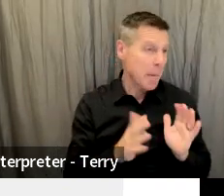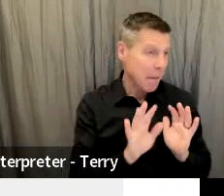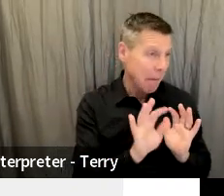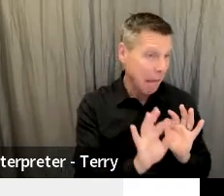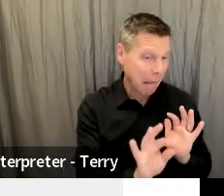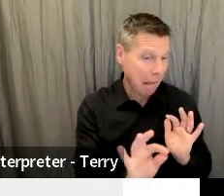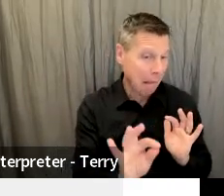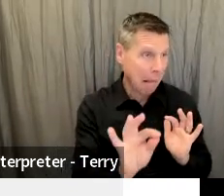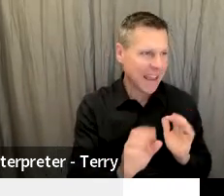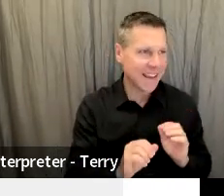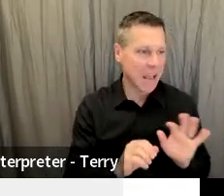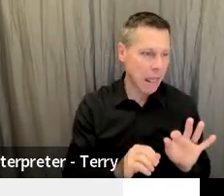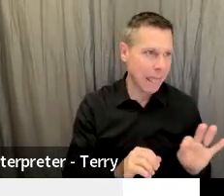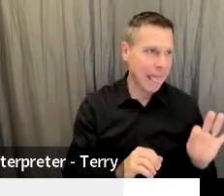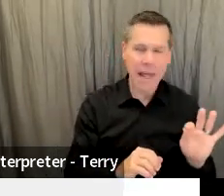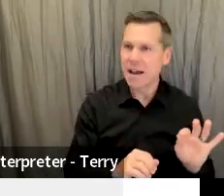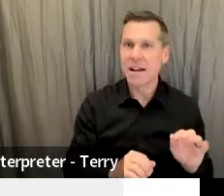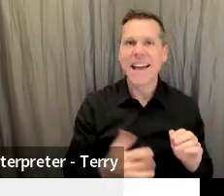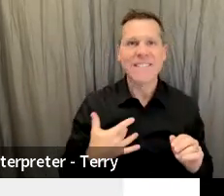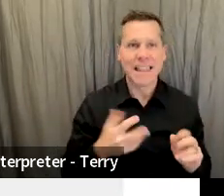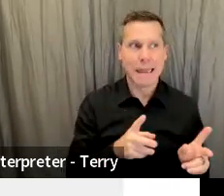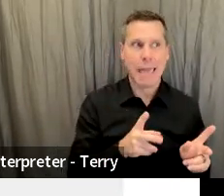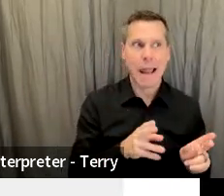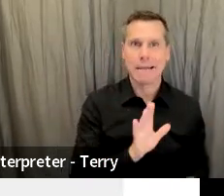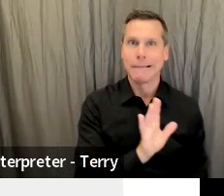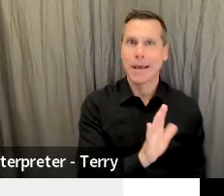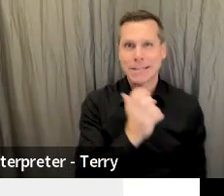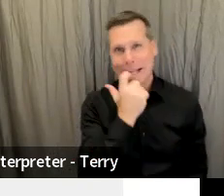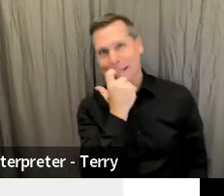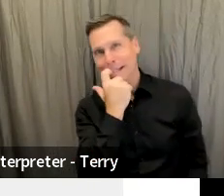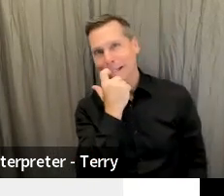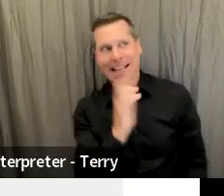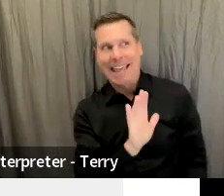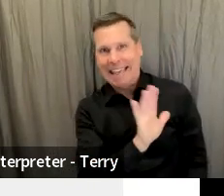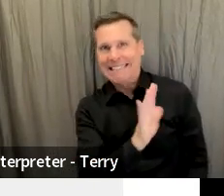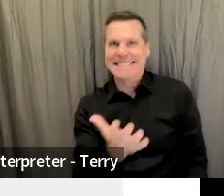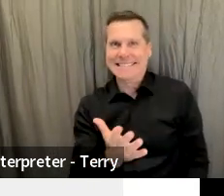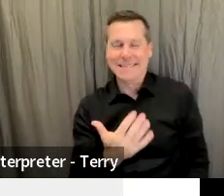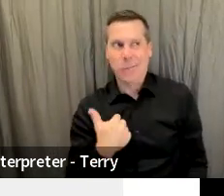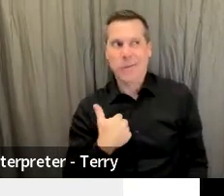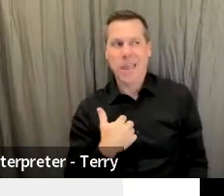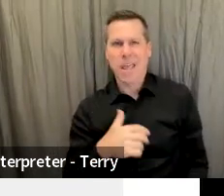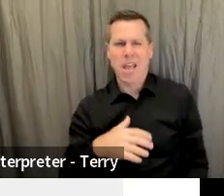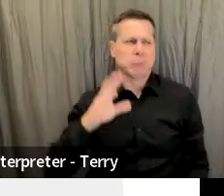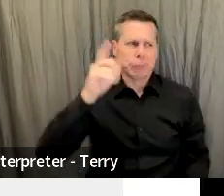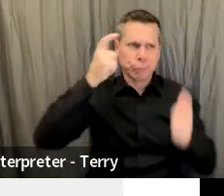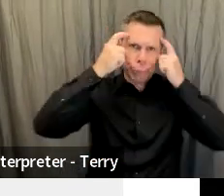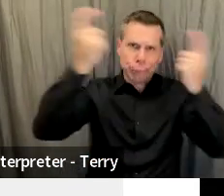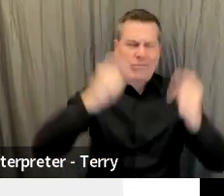I know especially to edit other people's things it's, it's, it's not easy to mess with other people's